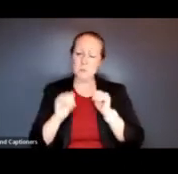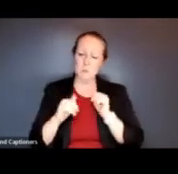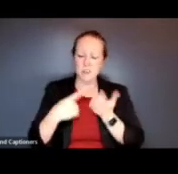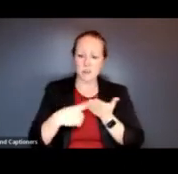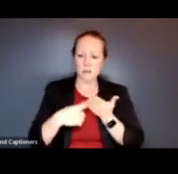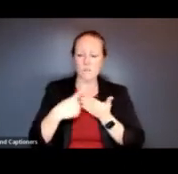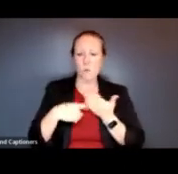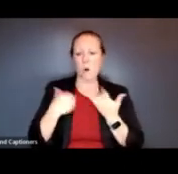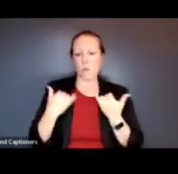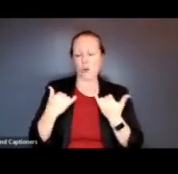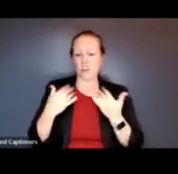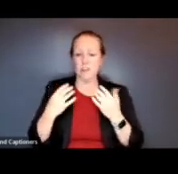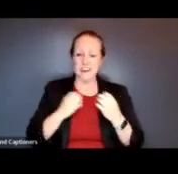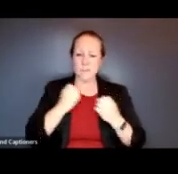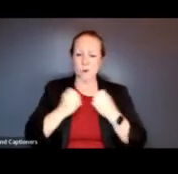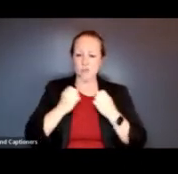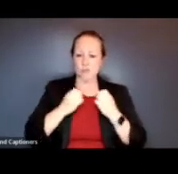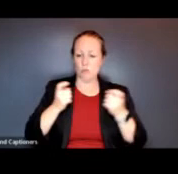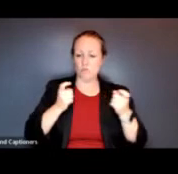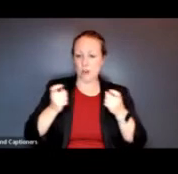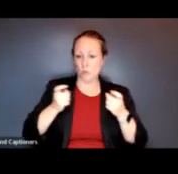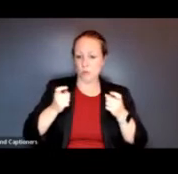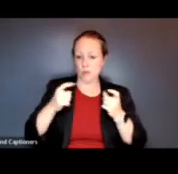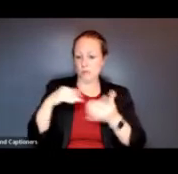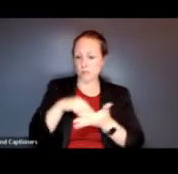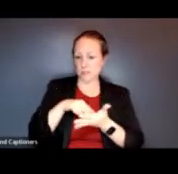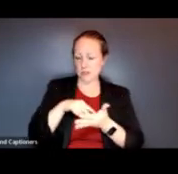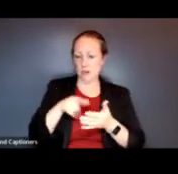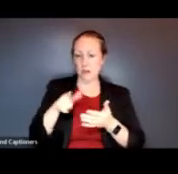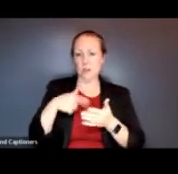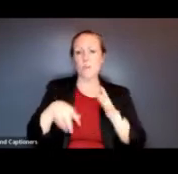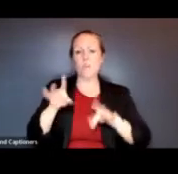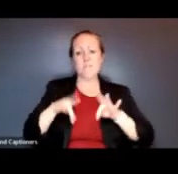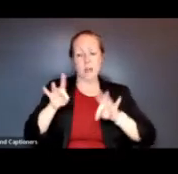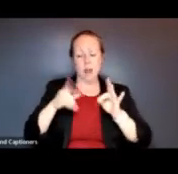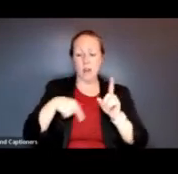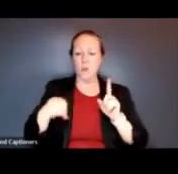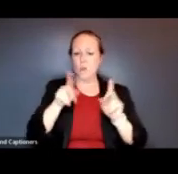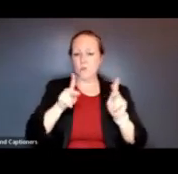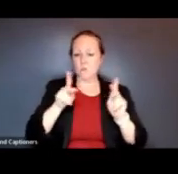regulation study. And we find that they are very good at detecting assessing risk.